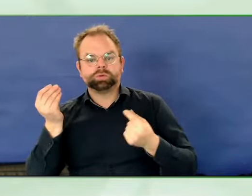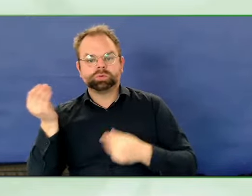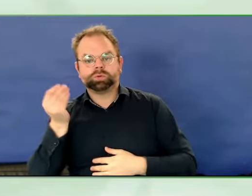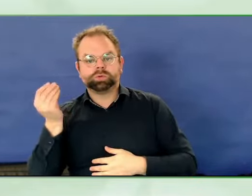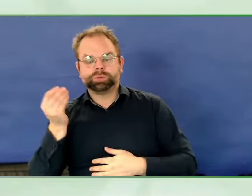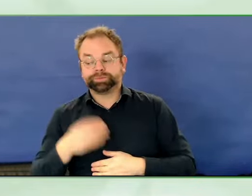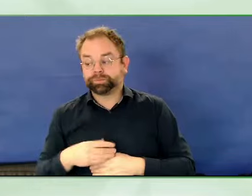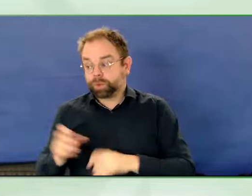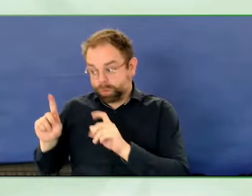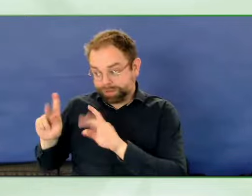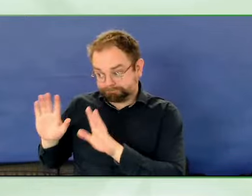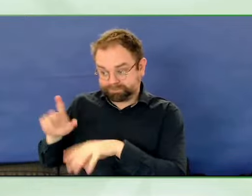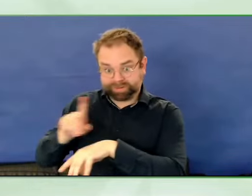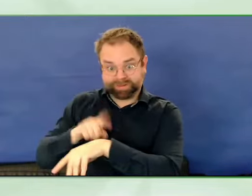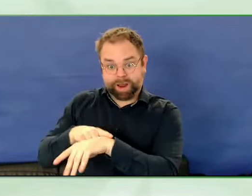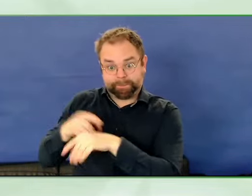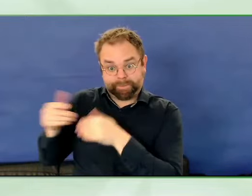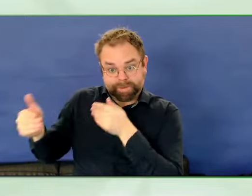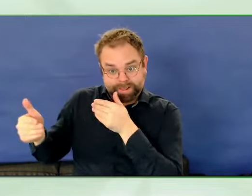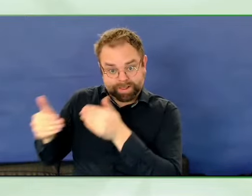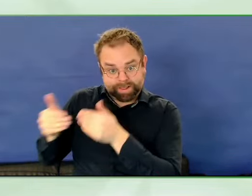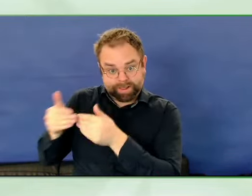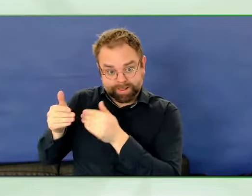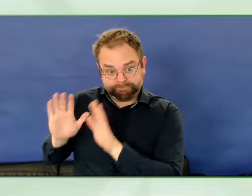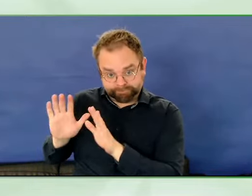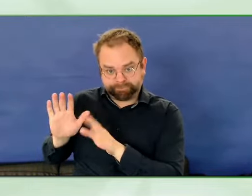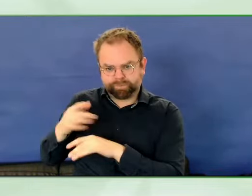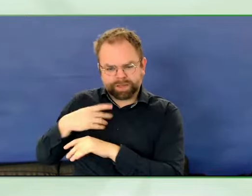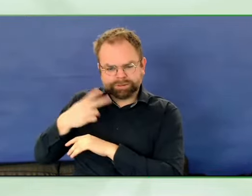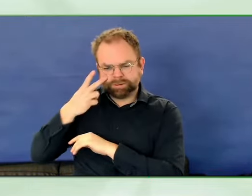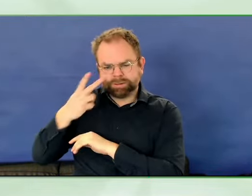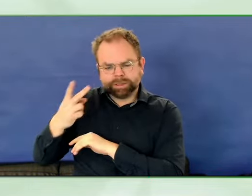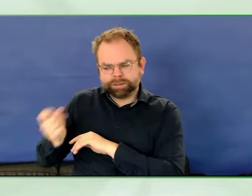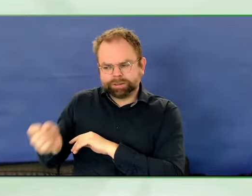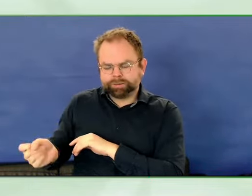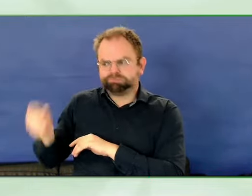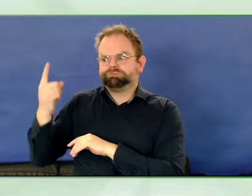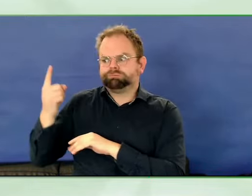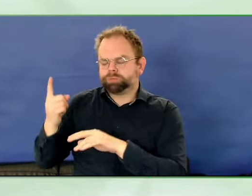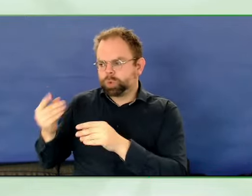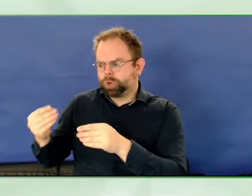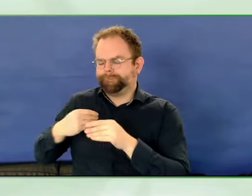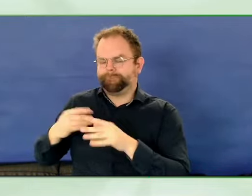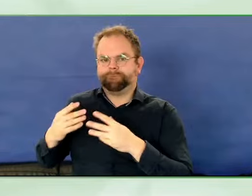And one piece of advice , always talk to people about is, when you create an idea, whether